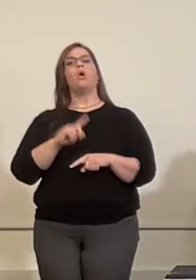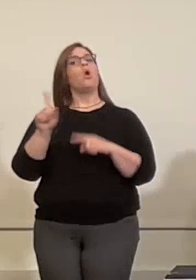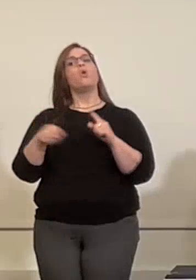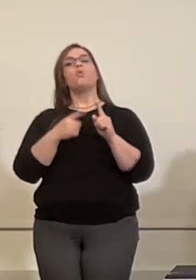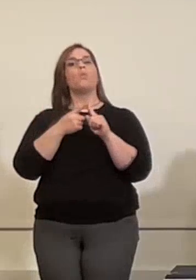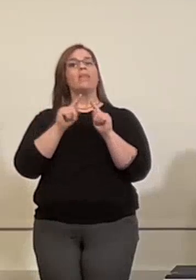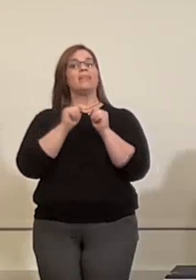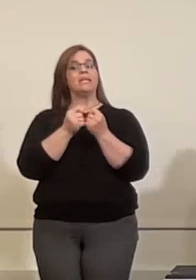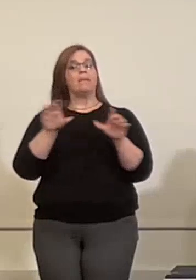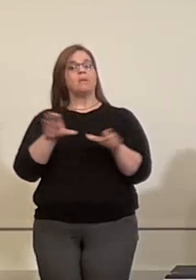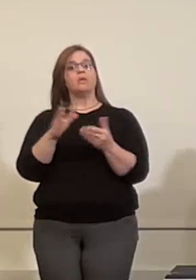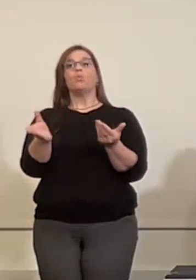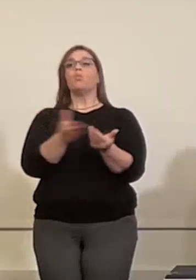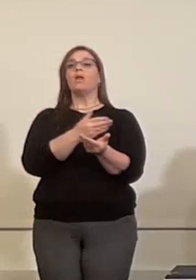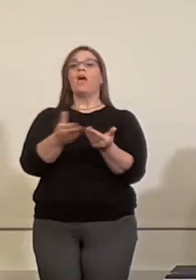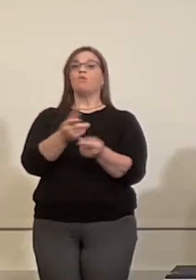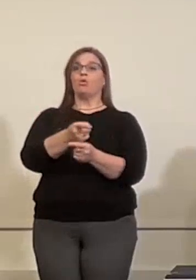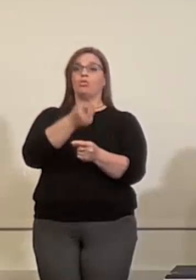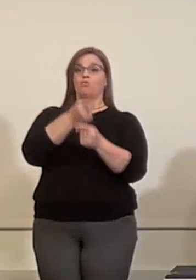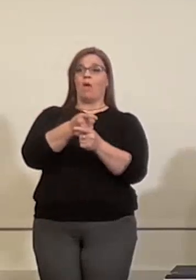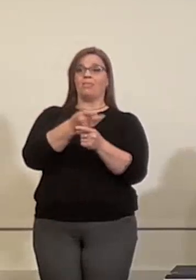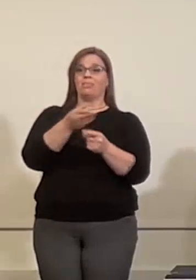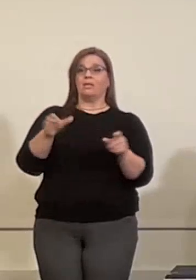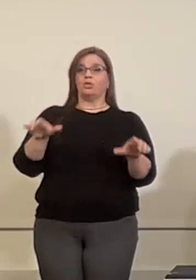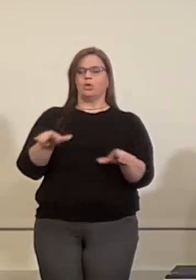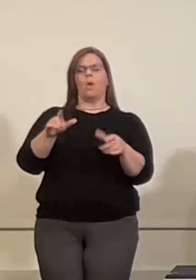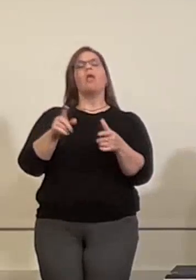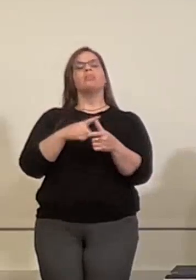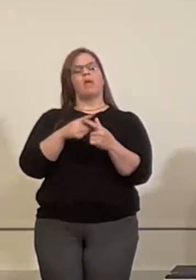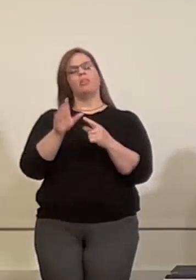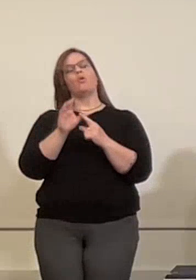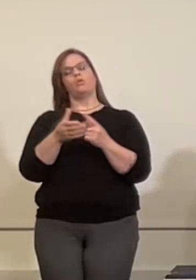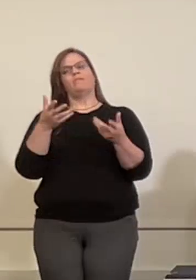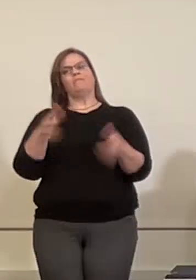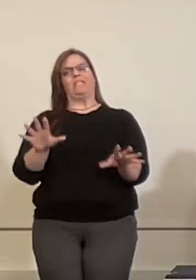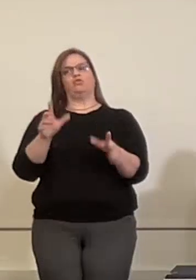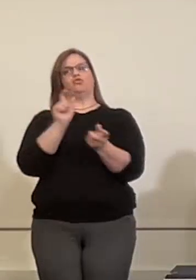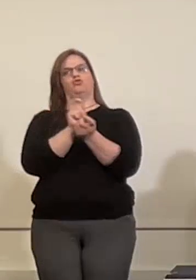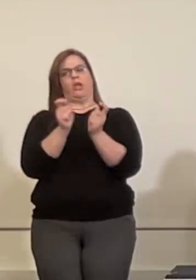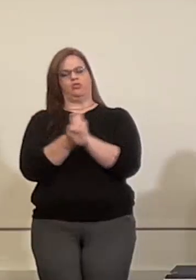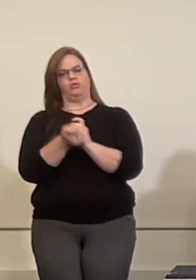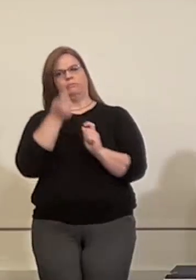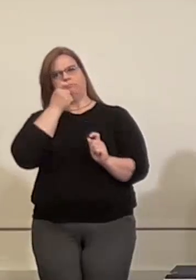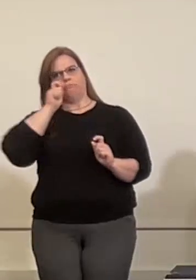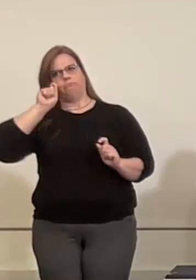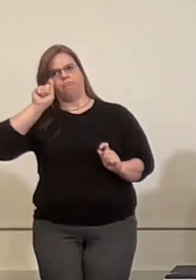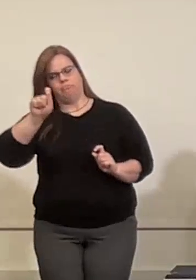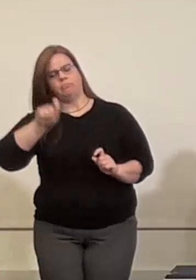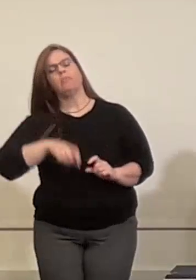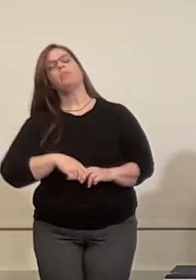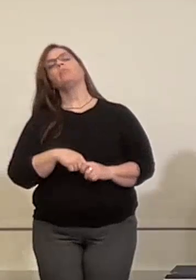right thing to do, then the culture is change. And I'm very happy to say and I feel proud when anybody from the